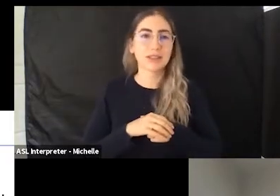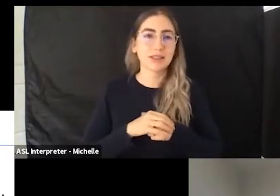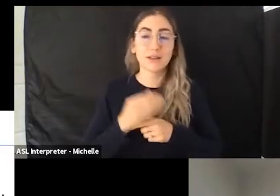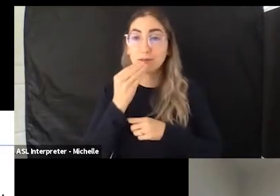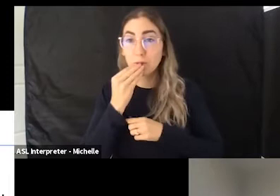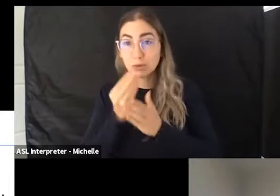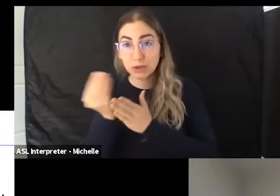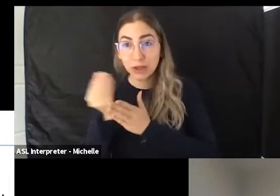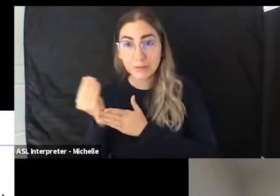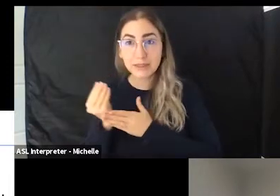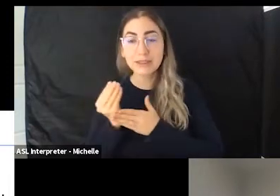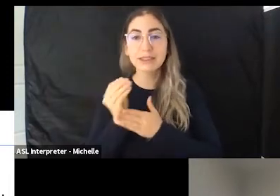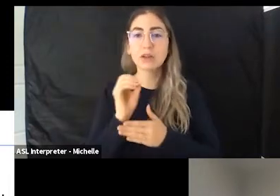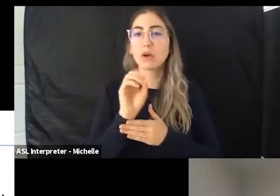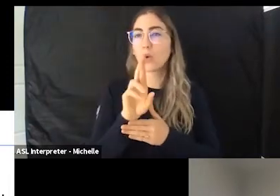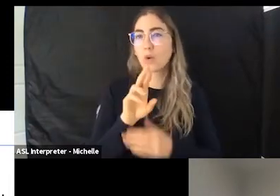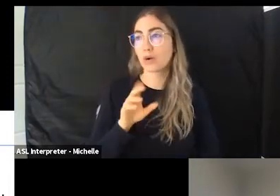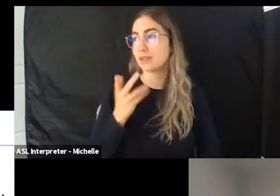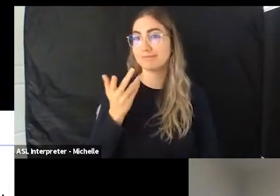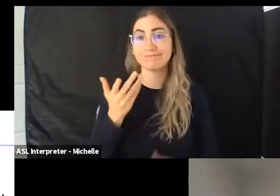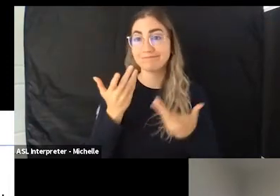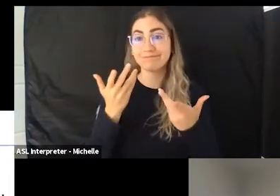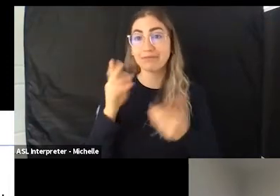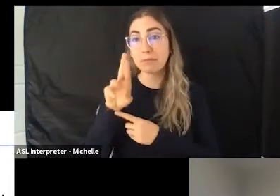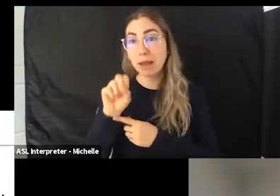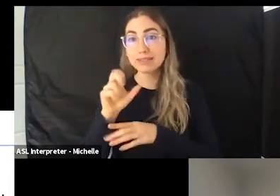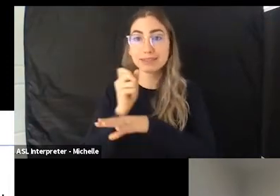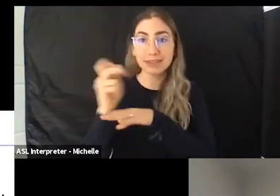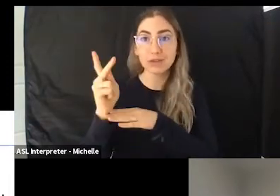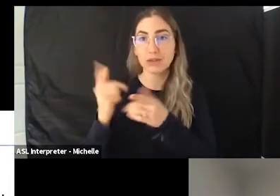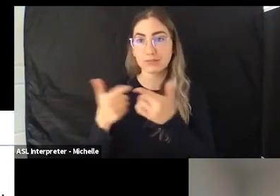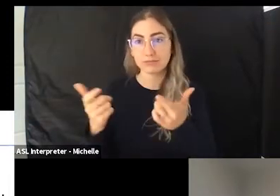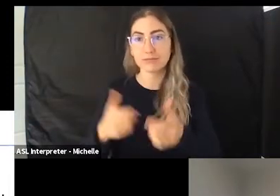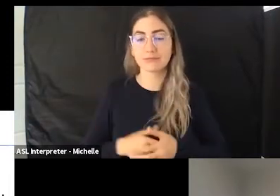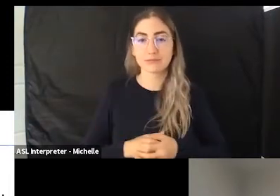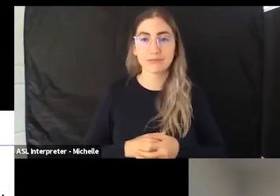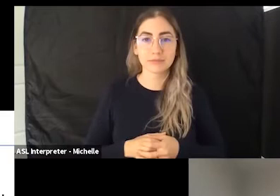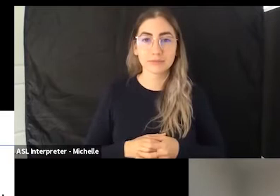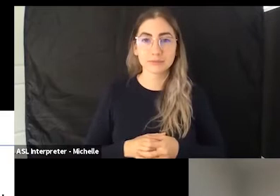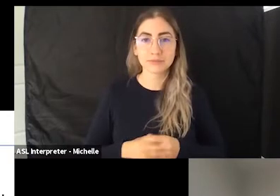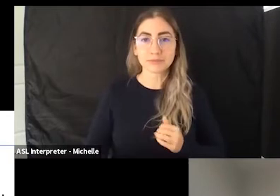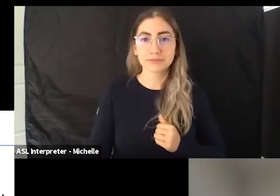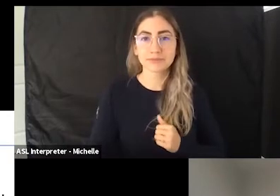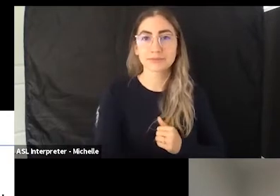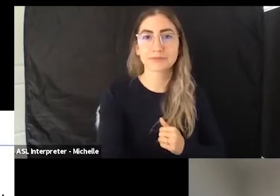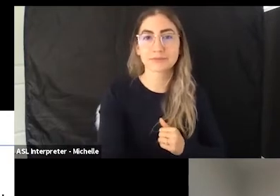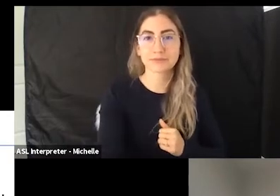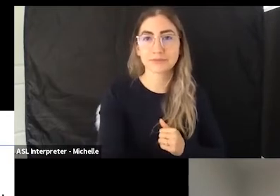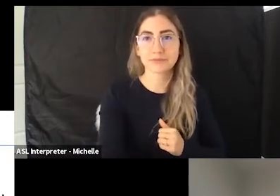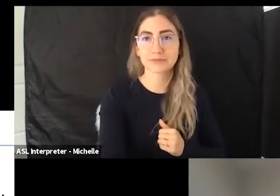OR USING PUBLIC TRANSIT. SO WITH THAT, I WILL TURN SO WITH THAT, I WILL TURN THE SCREEN OVER TO MY CO-PRESENTER THE SCREEN OVER TO MY CO-PRESENTER LORIENNE